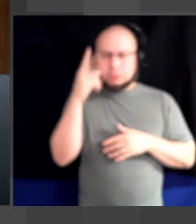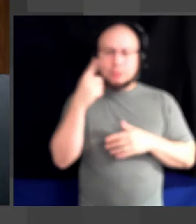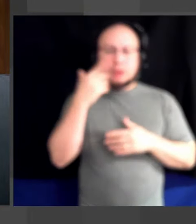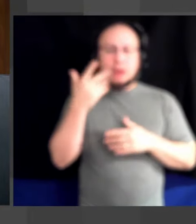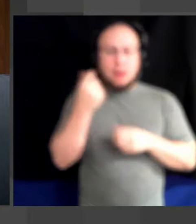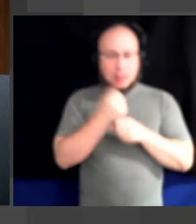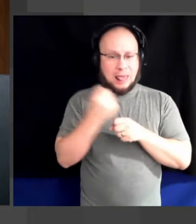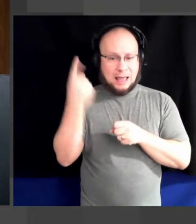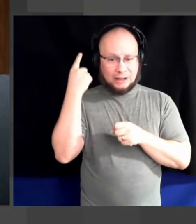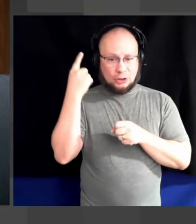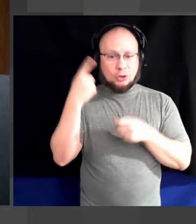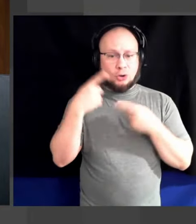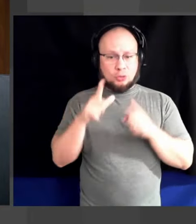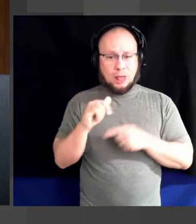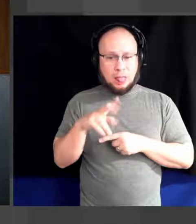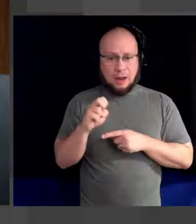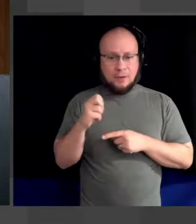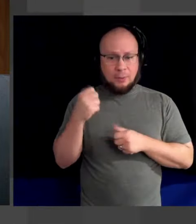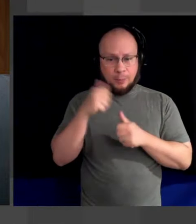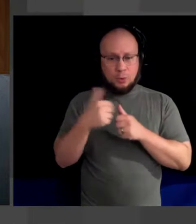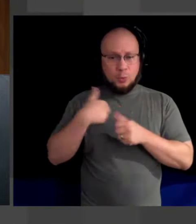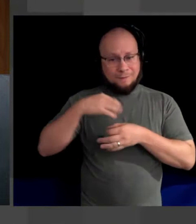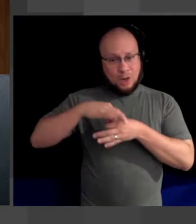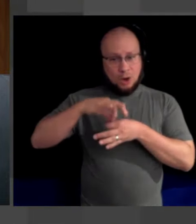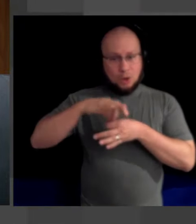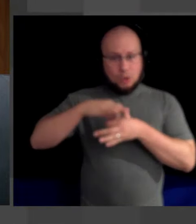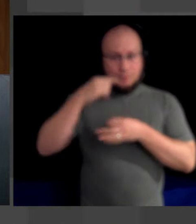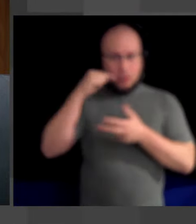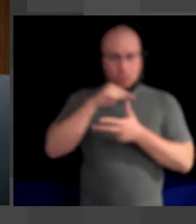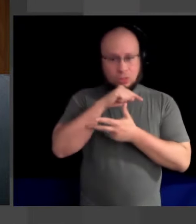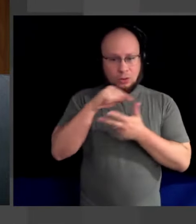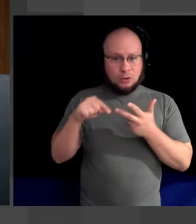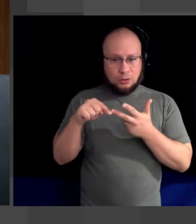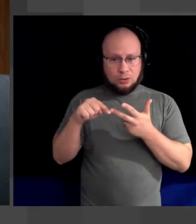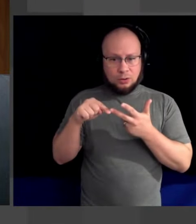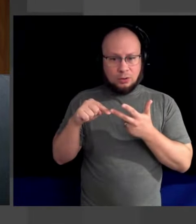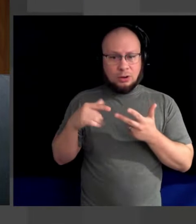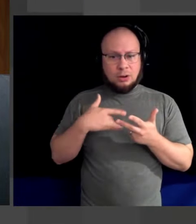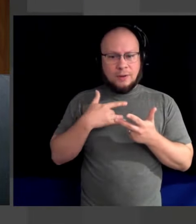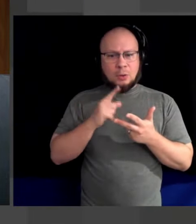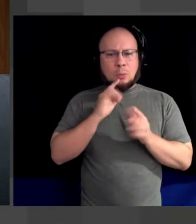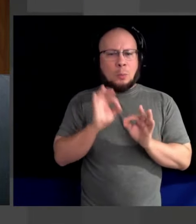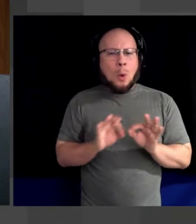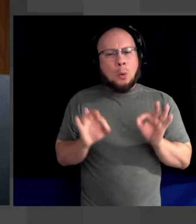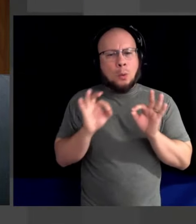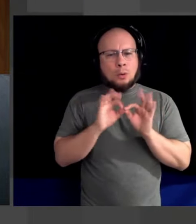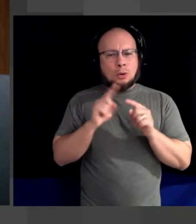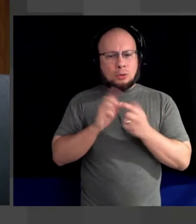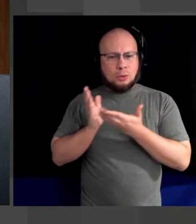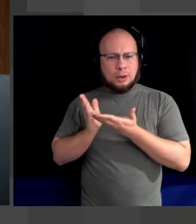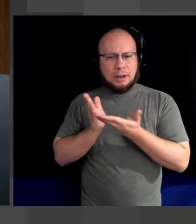MOUNTAINS. THE SNOWY SNOW AND THE MISCHIEVOUS GOATS. BECAUSE LAST YEAR THE PLAYERS